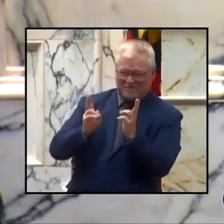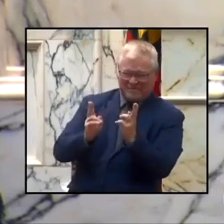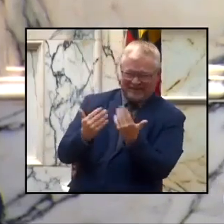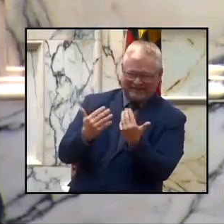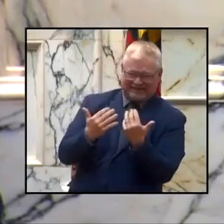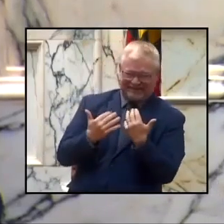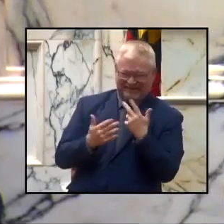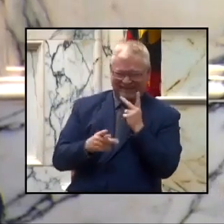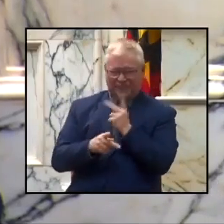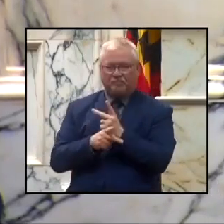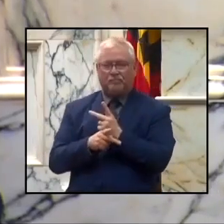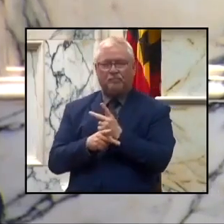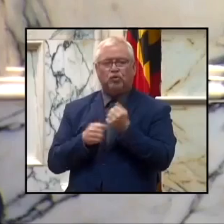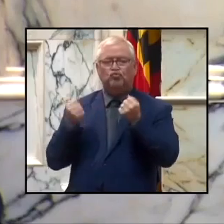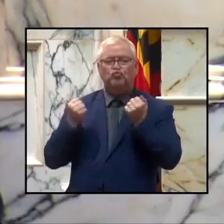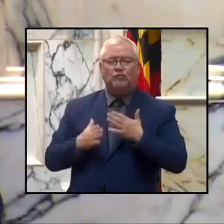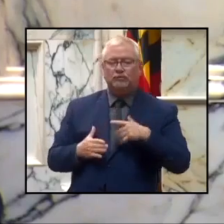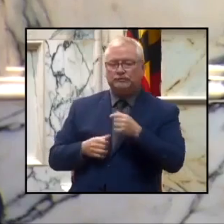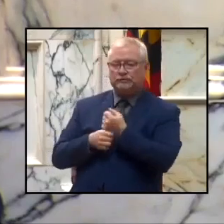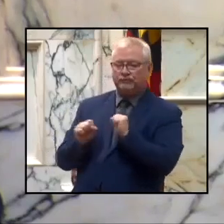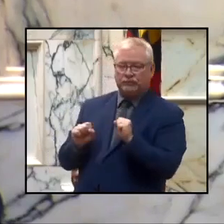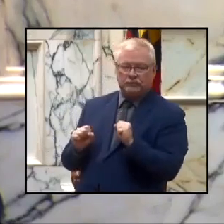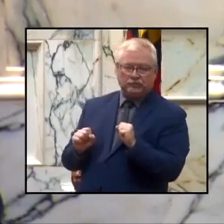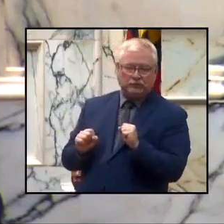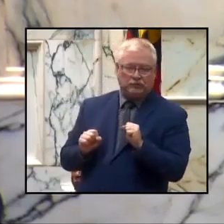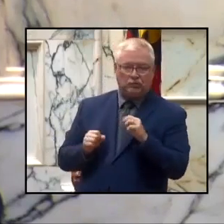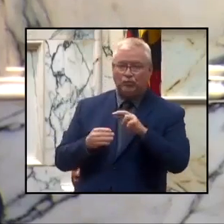from meeting a fatal jour